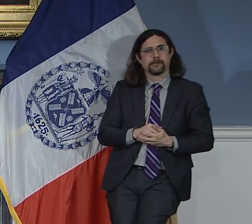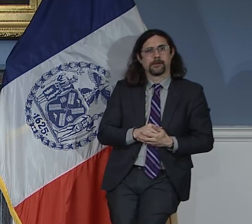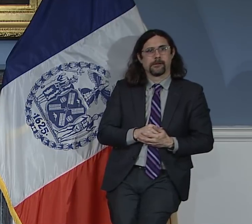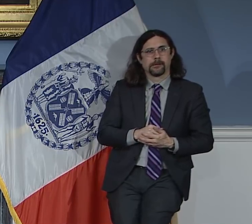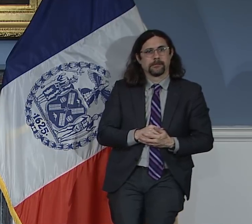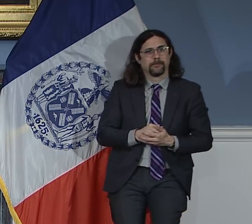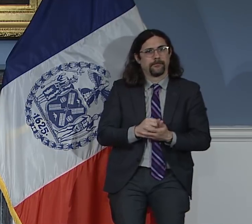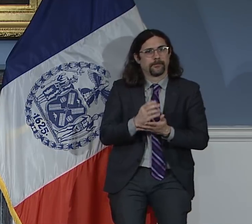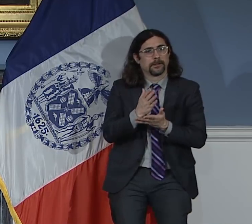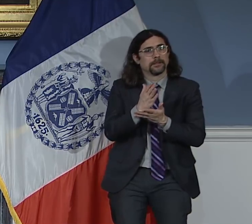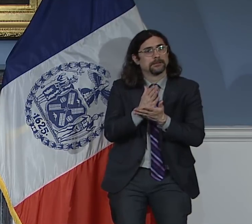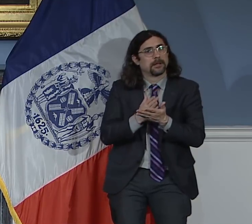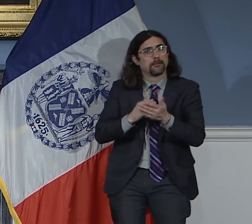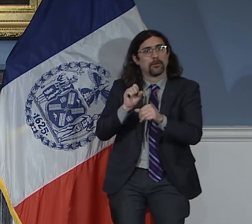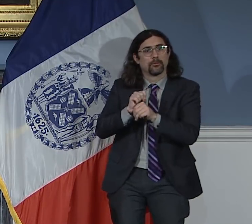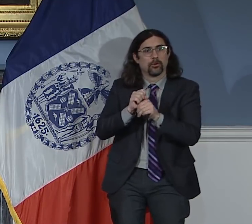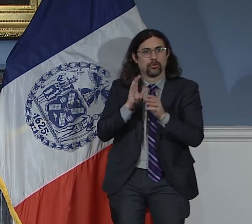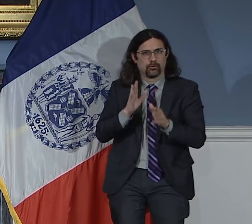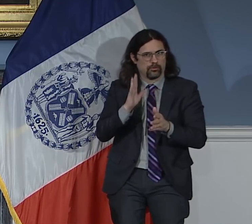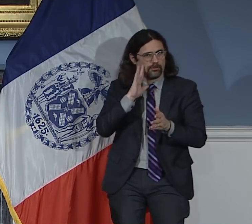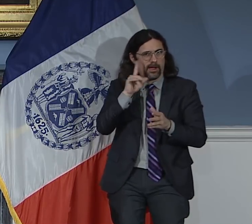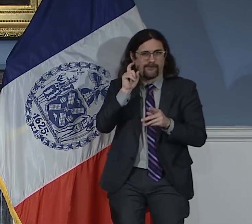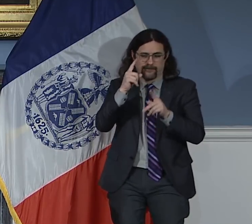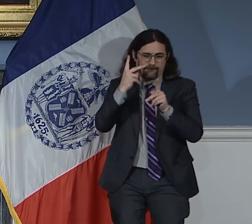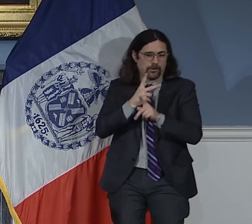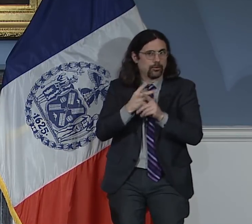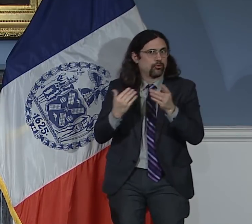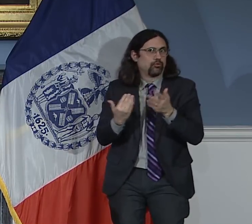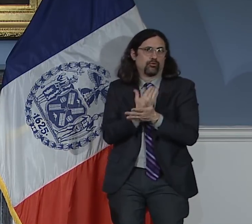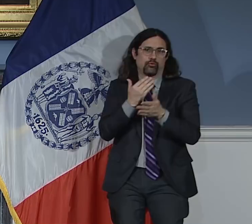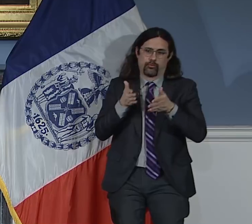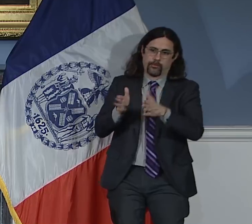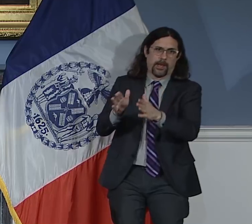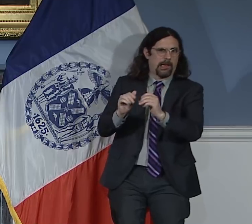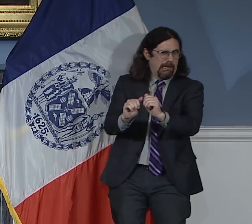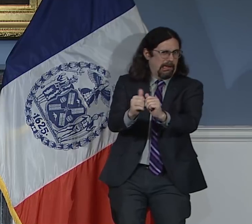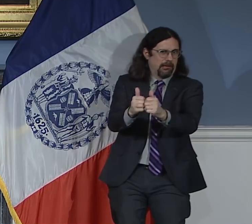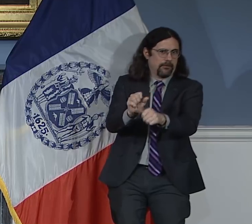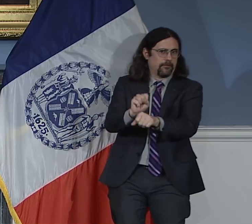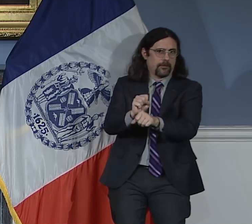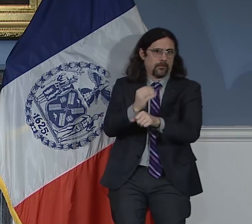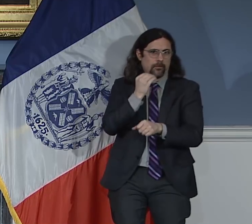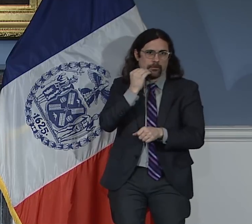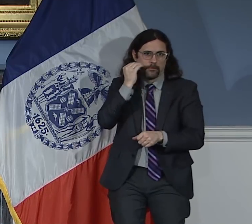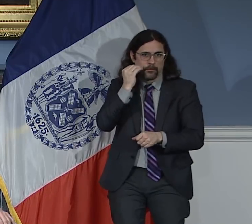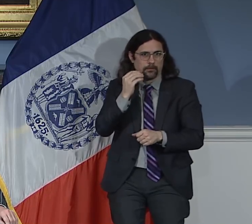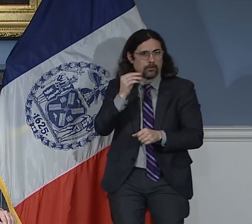NEW WAY TO WORK AT OMHE,V EENIF IT DOESN'T EXIST NOW. SOME MAY BE MOBILIZED TO ADDRESS FOOD ISSUES OR OTHER